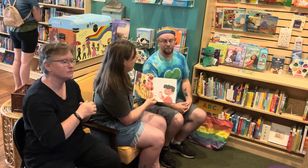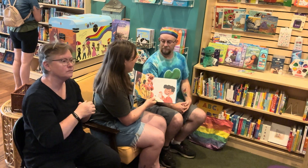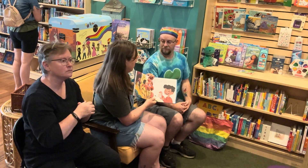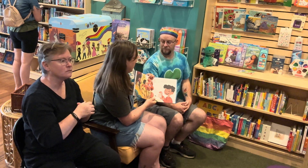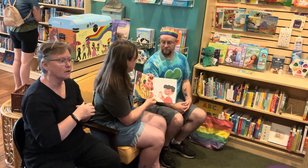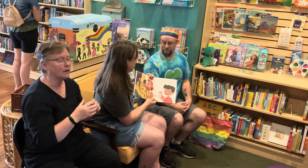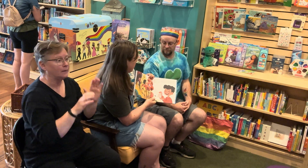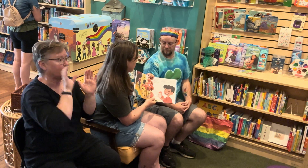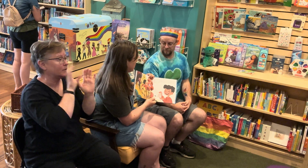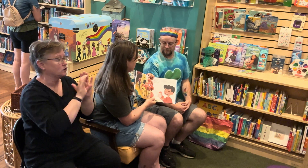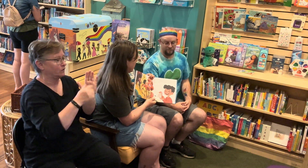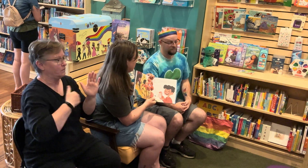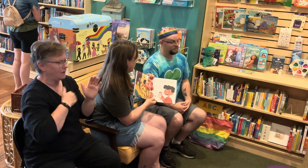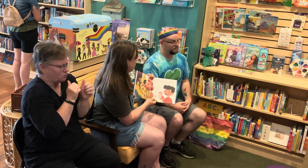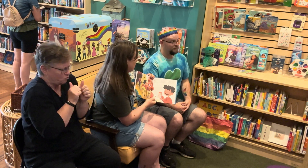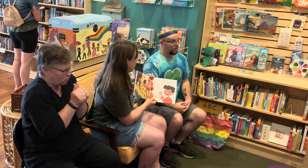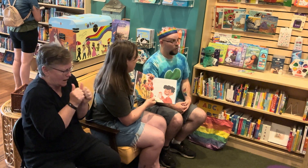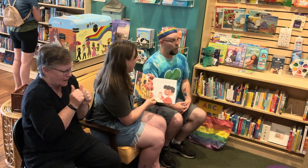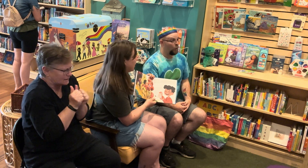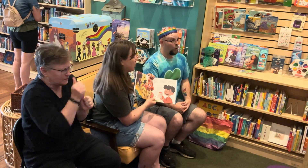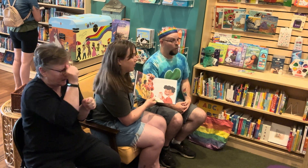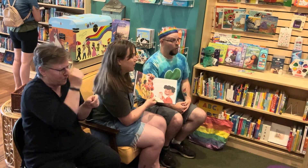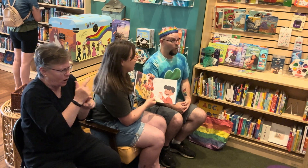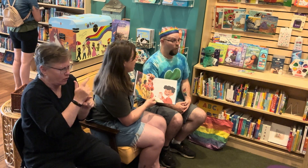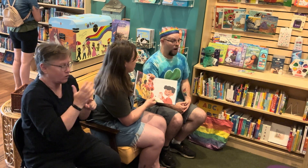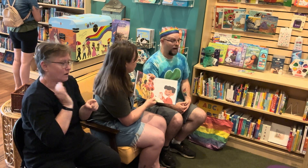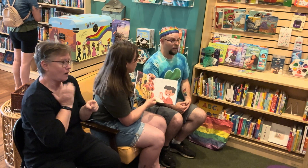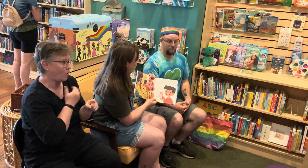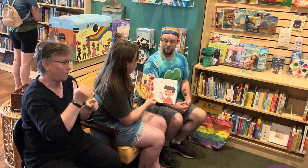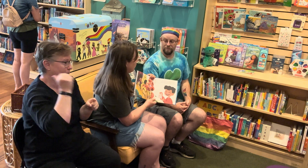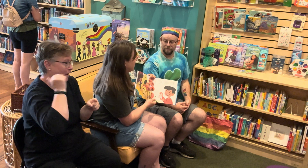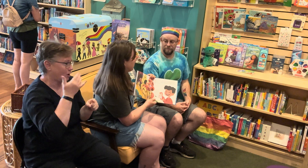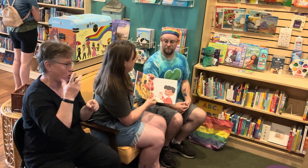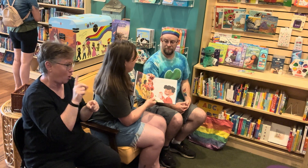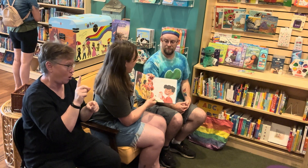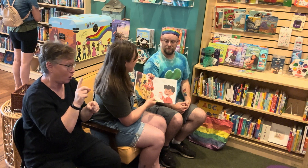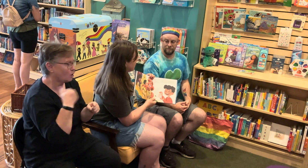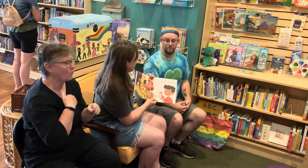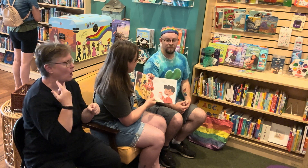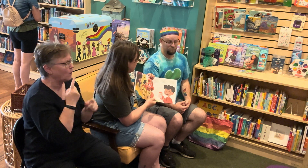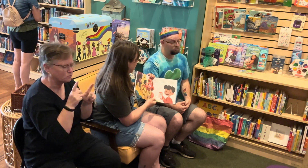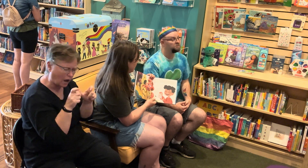me racing my brother down the hill in our backyard. We always run fast," he said.